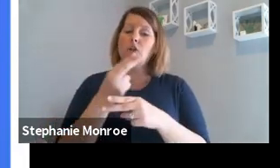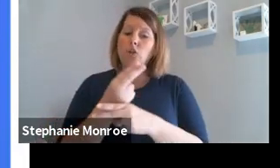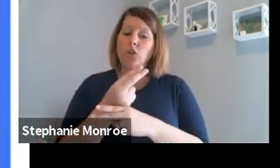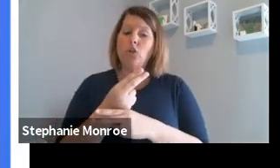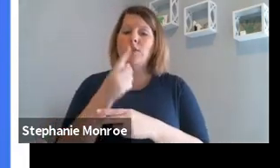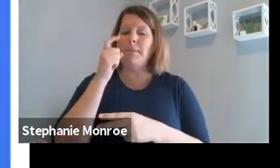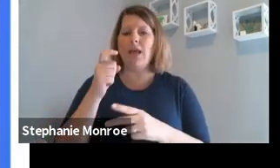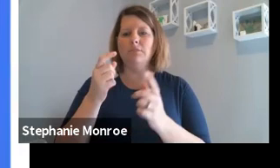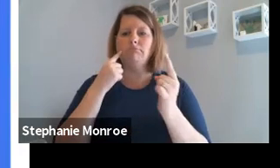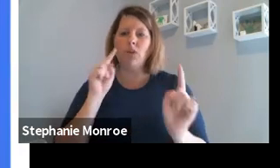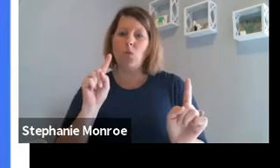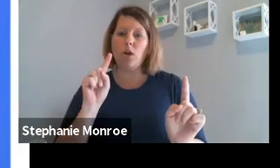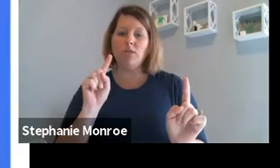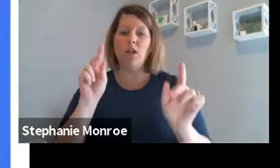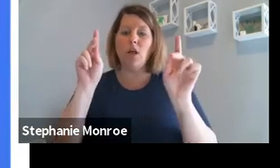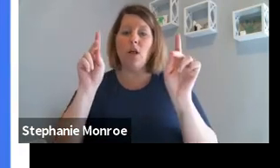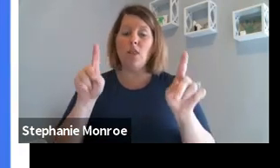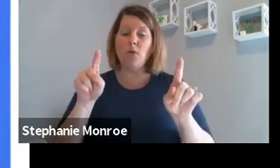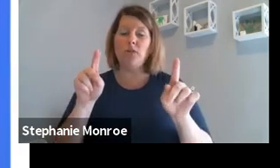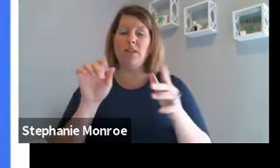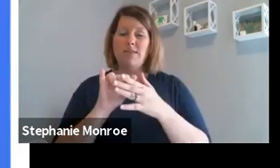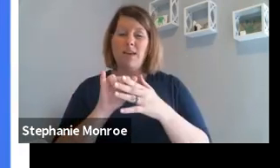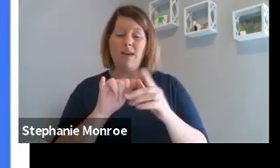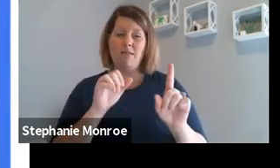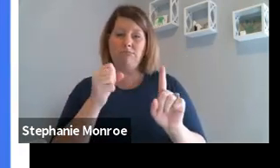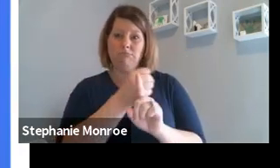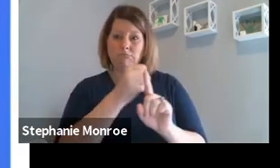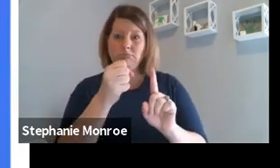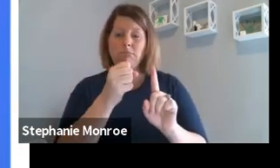Because the batterer, not the victim, the relationship or outside factors.